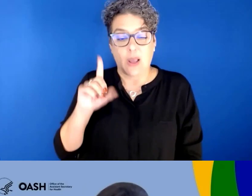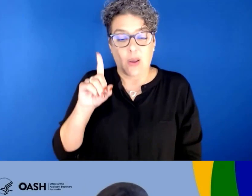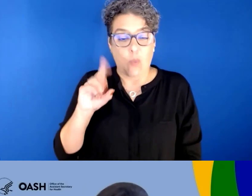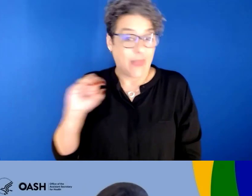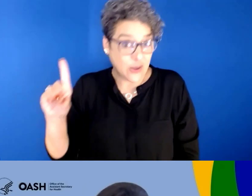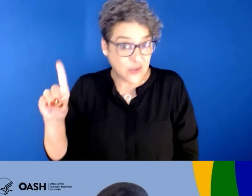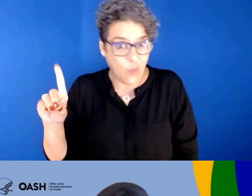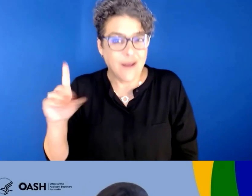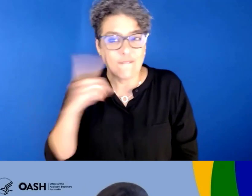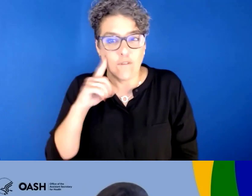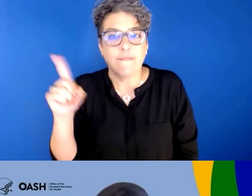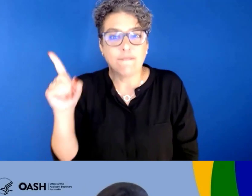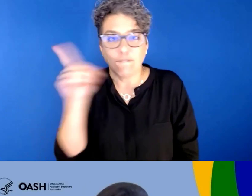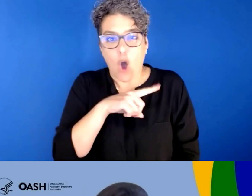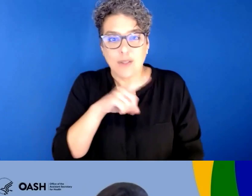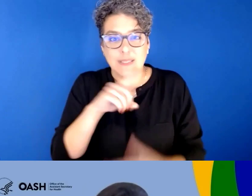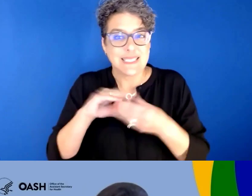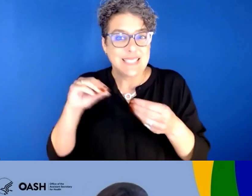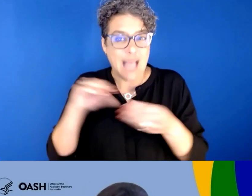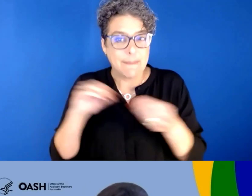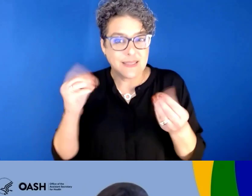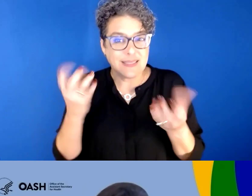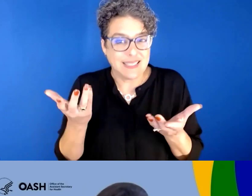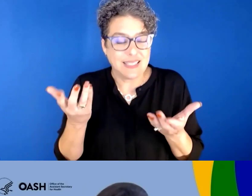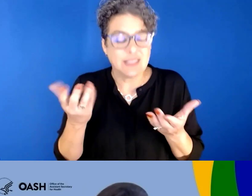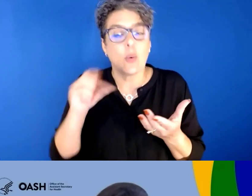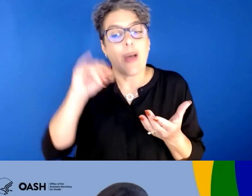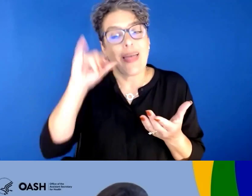for false statements, that's a concern, definitely,